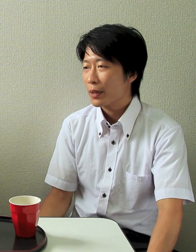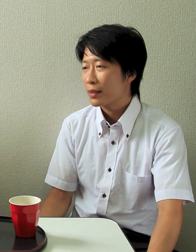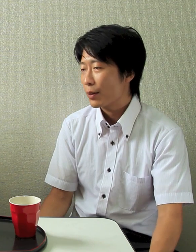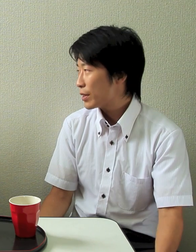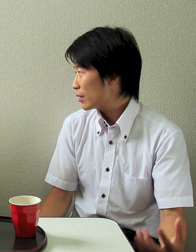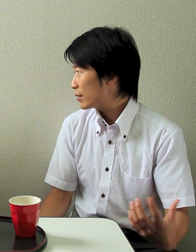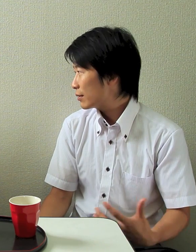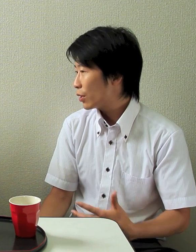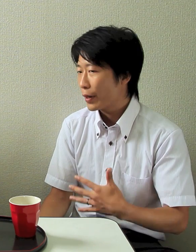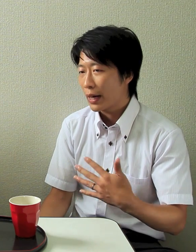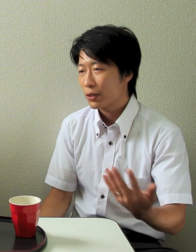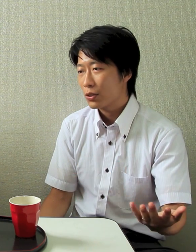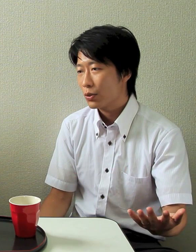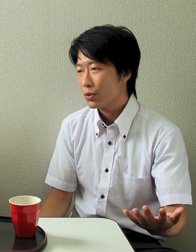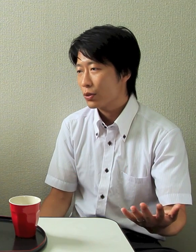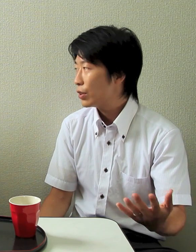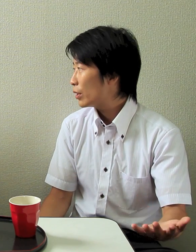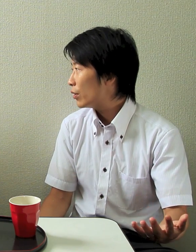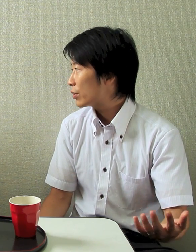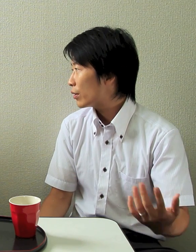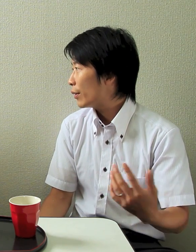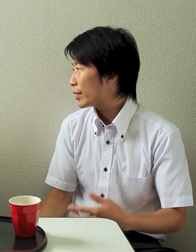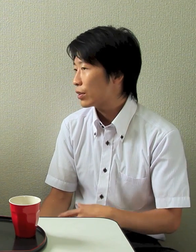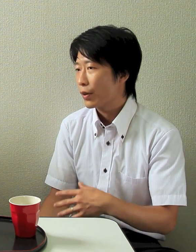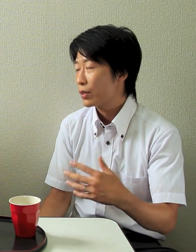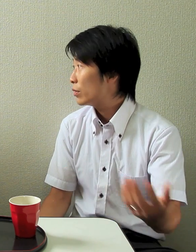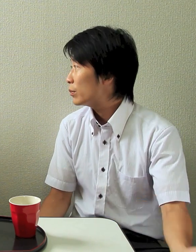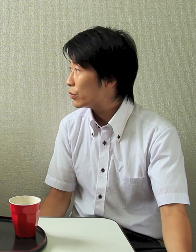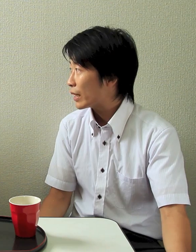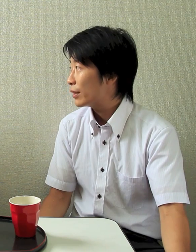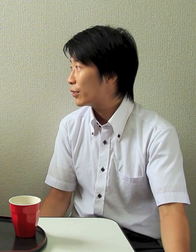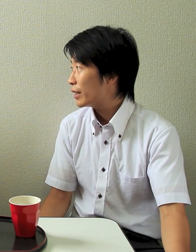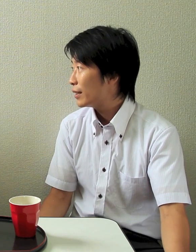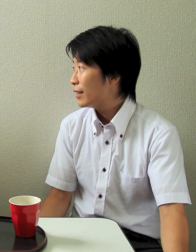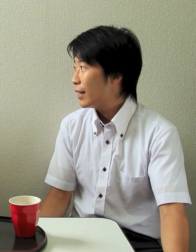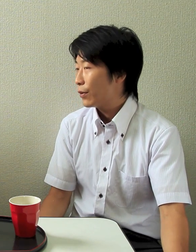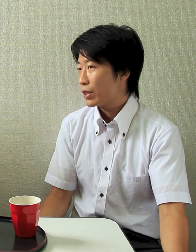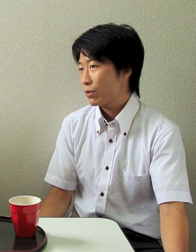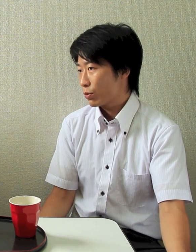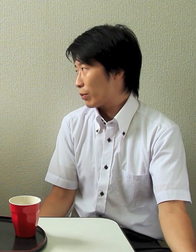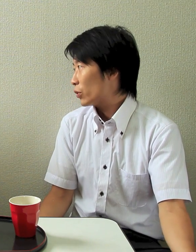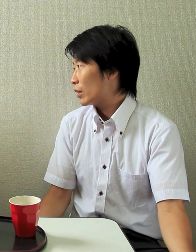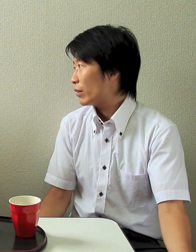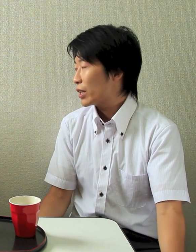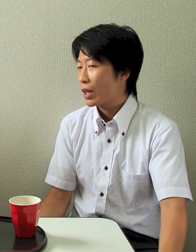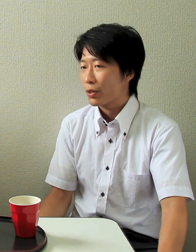because I wasn't going out to studios I wasn't going to moved to California which is where most of the writing jobs are.